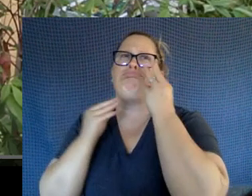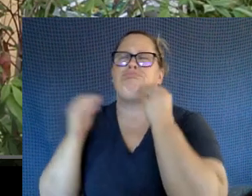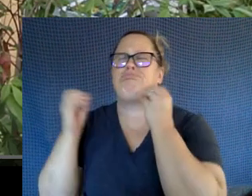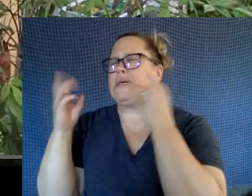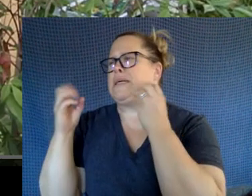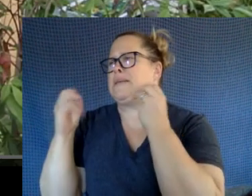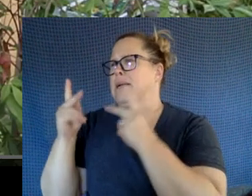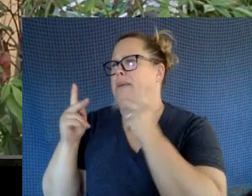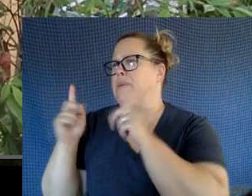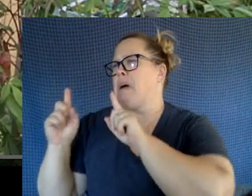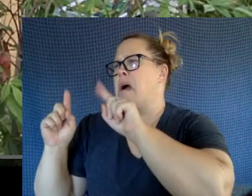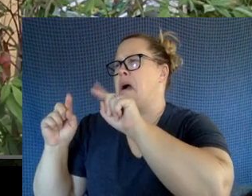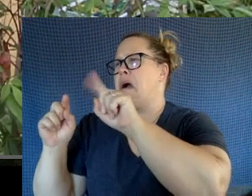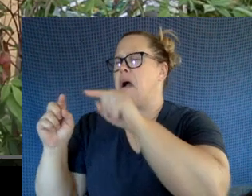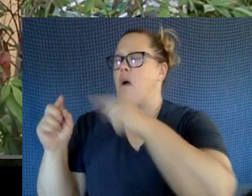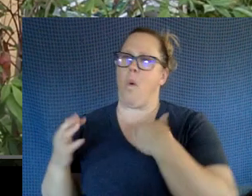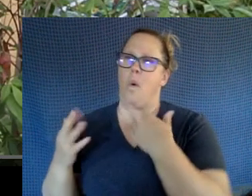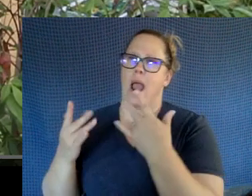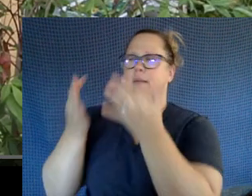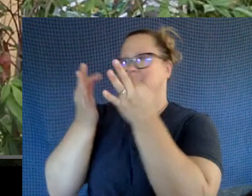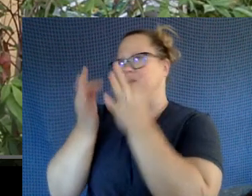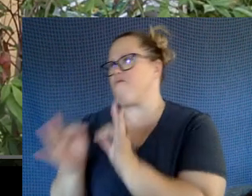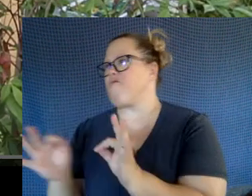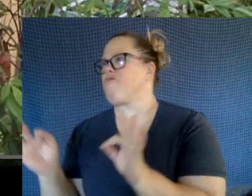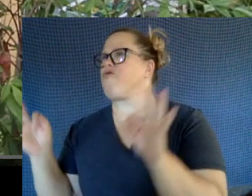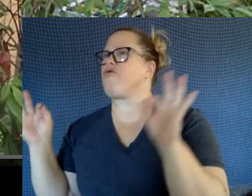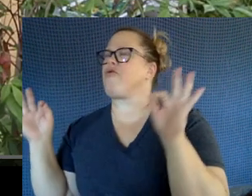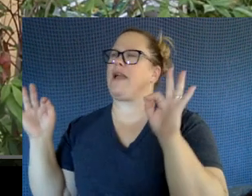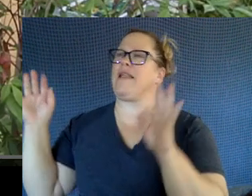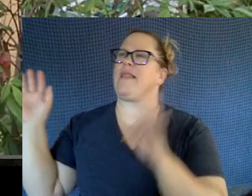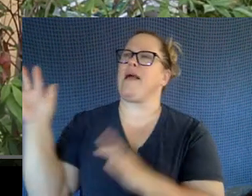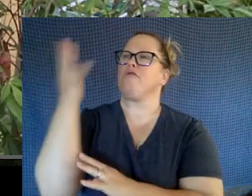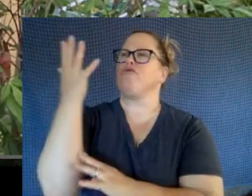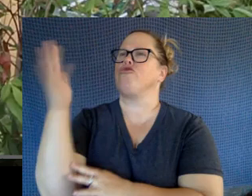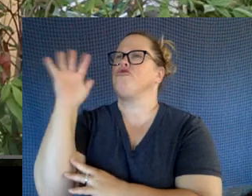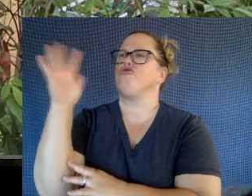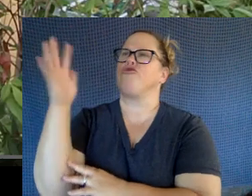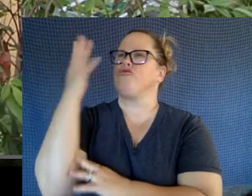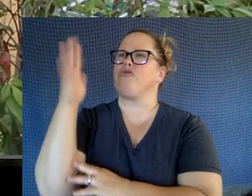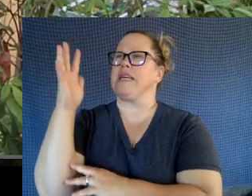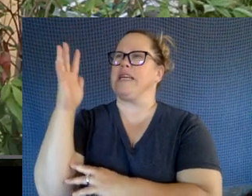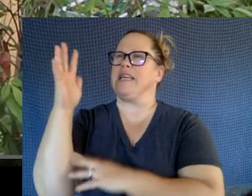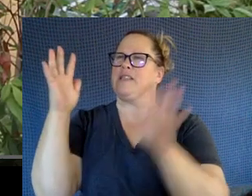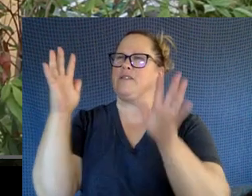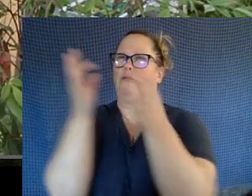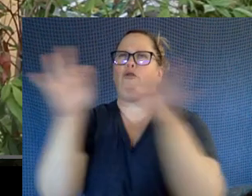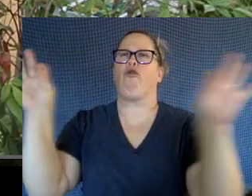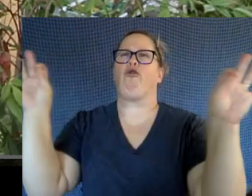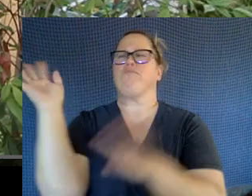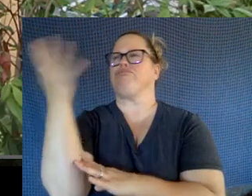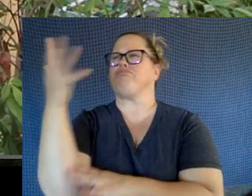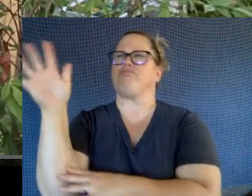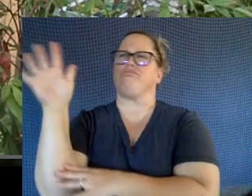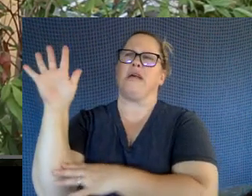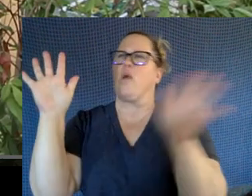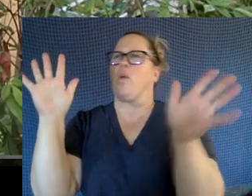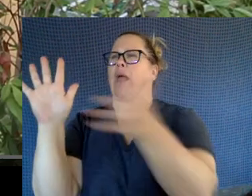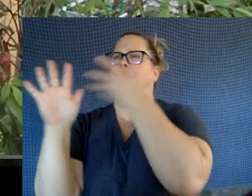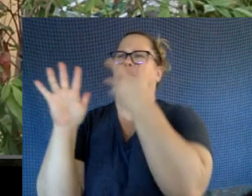free like the wind blows through a tree. Oh that's a beautiful line. I'm loving